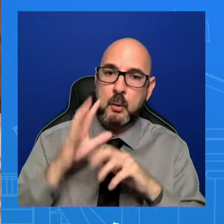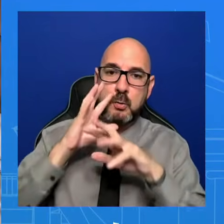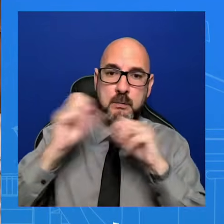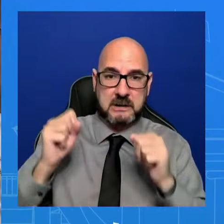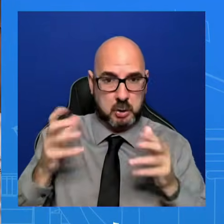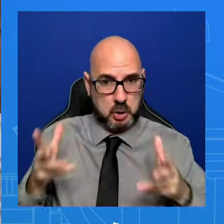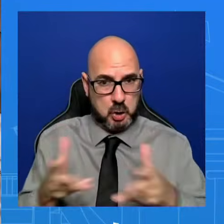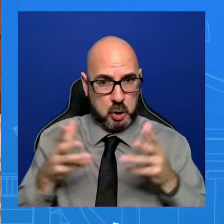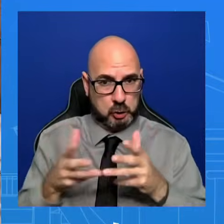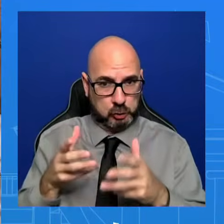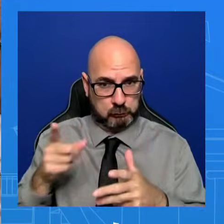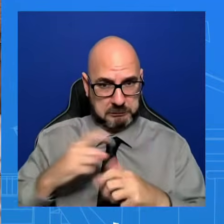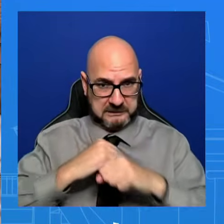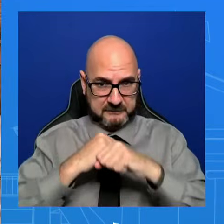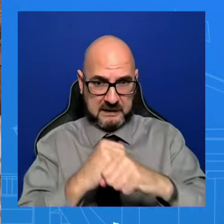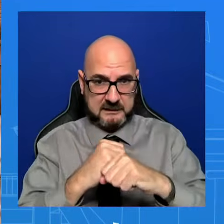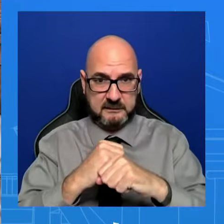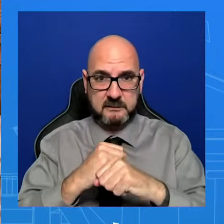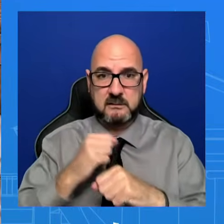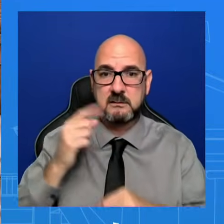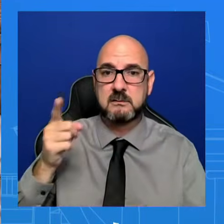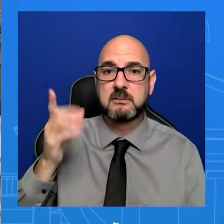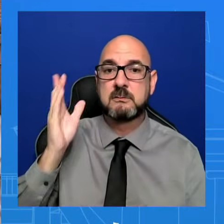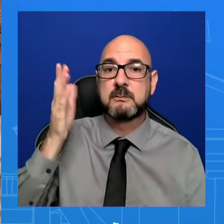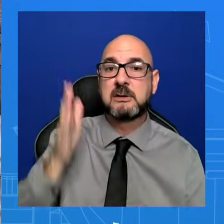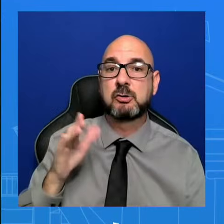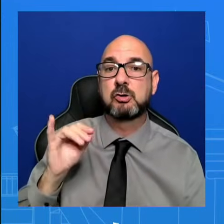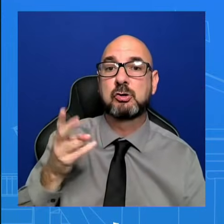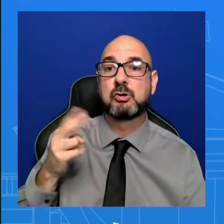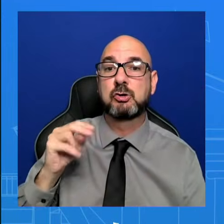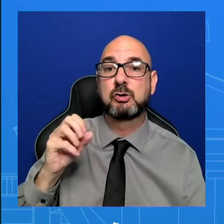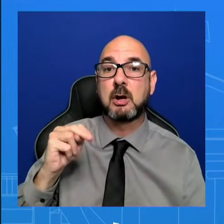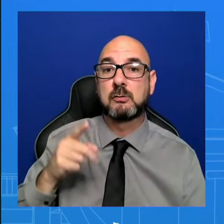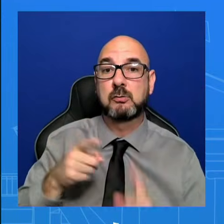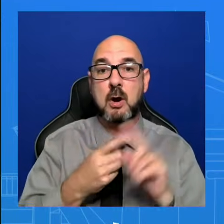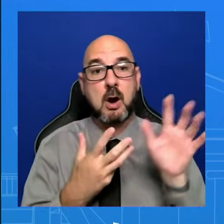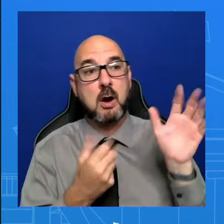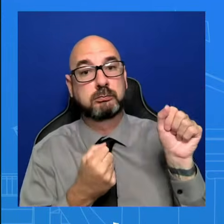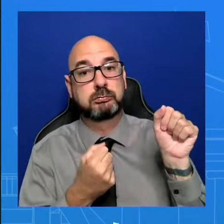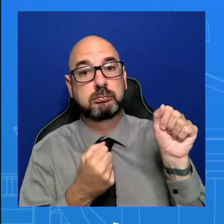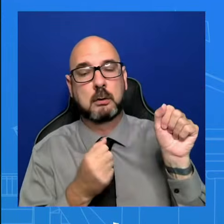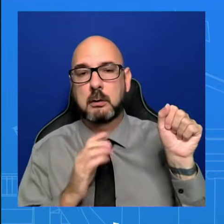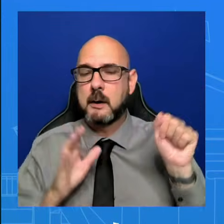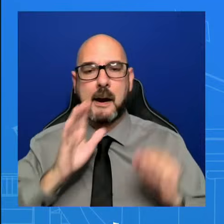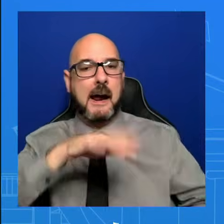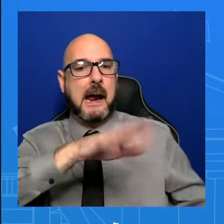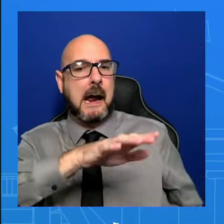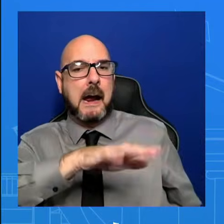were to make good on her threat to -- Ms. Jean-Pierre: We've -- The Press: -- move forward next week? Ms. Jean-Pierre: We've been very clear. When it comes to internal leadership